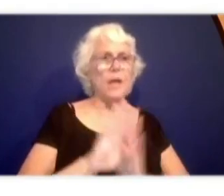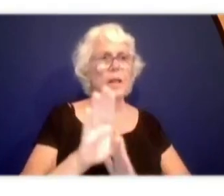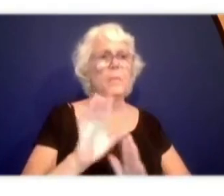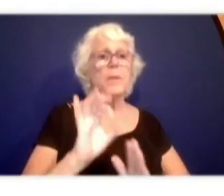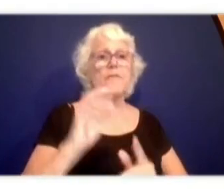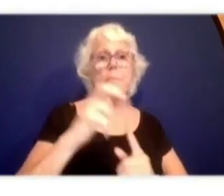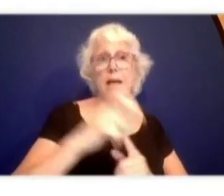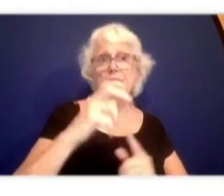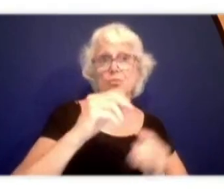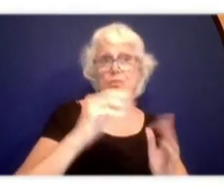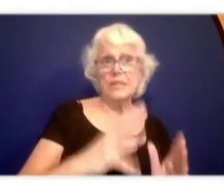our classroom teachers.